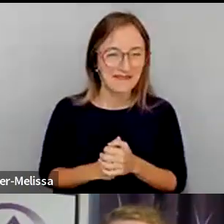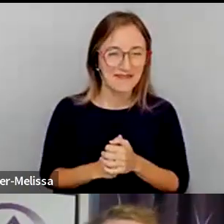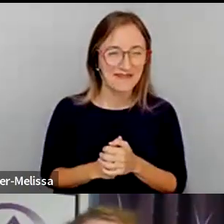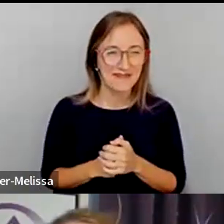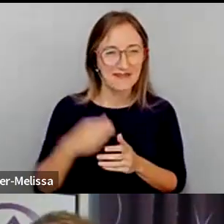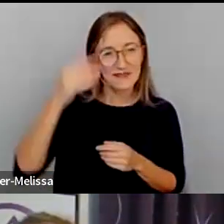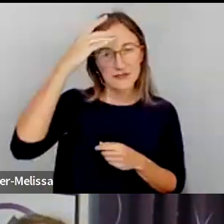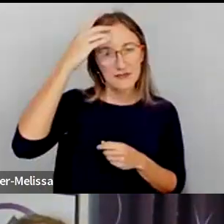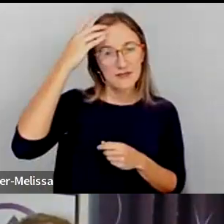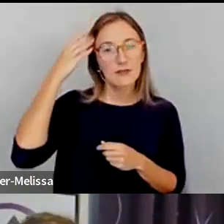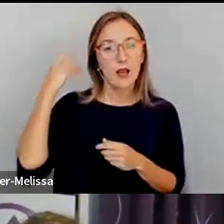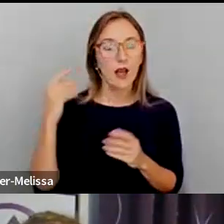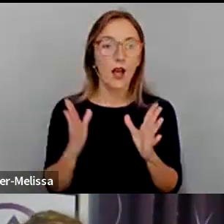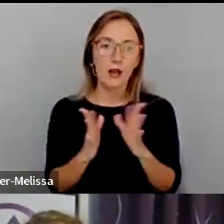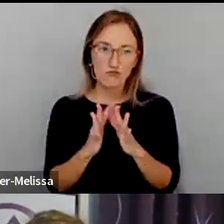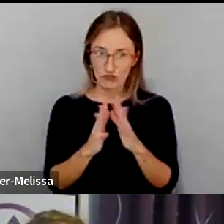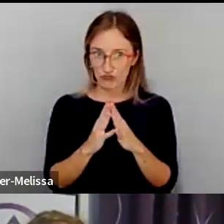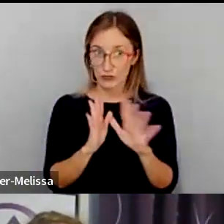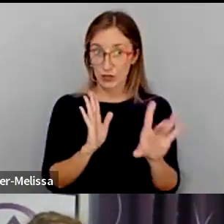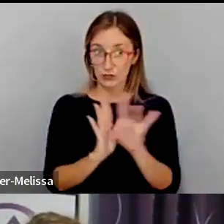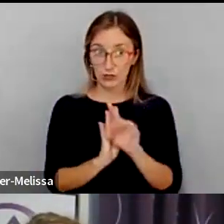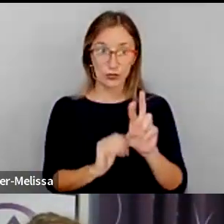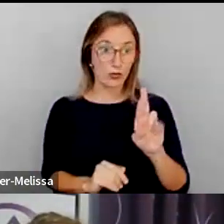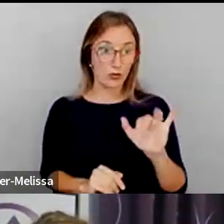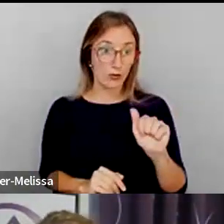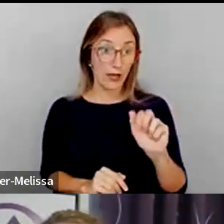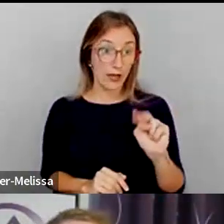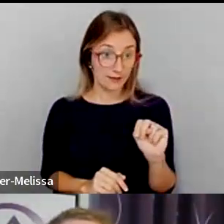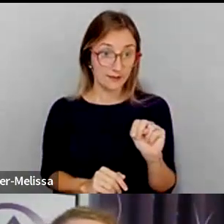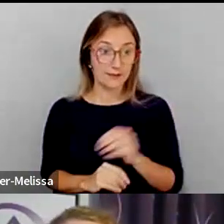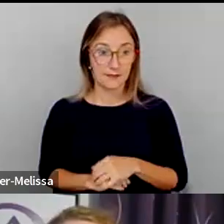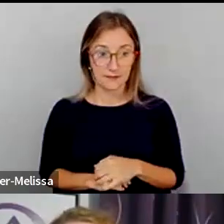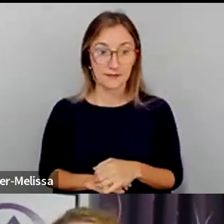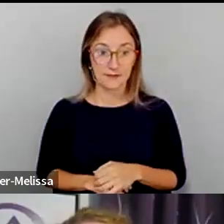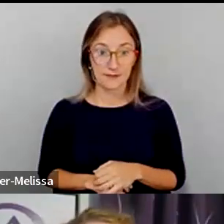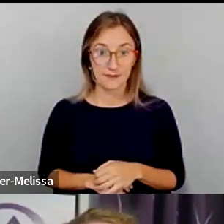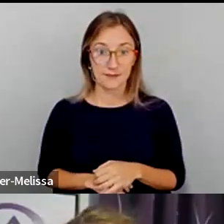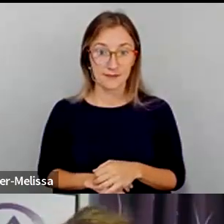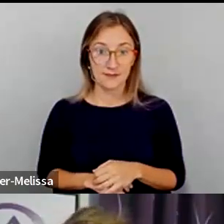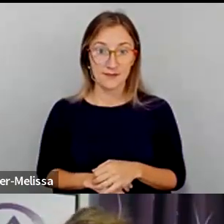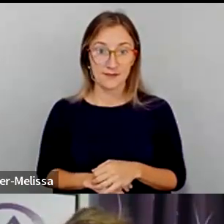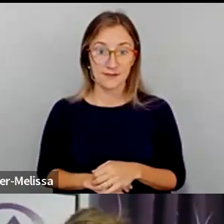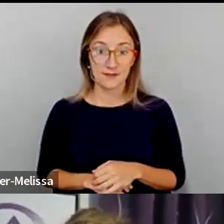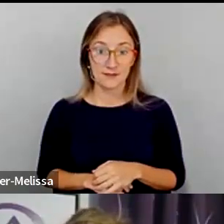Can I interrupt quickly to remind Abby to press play. Thank you so much.